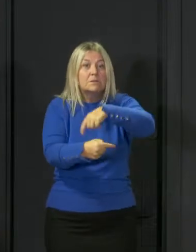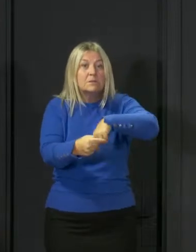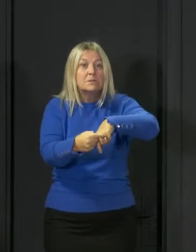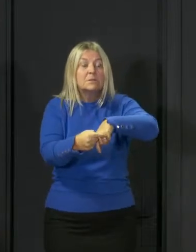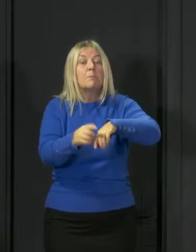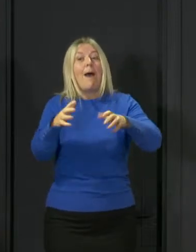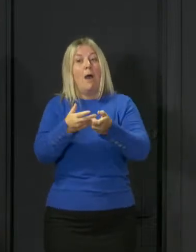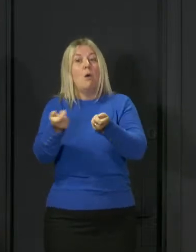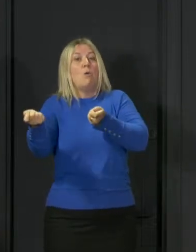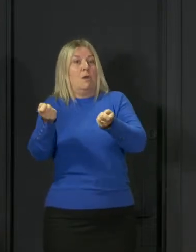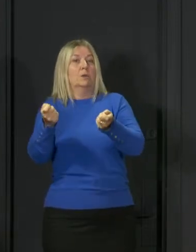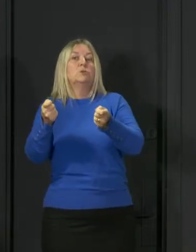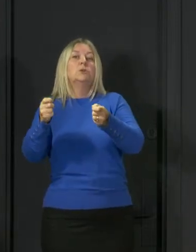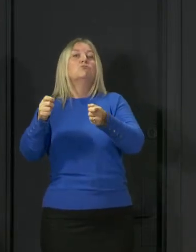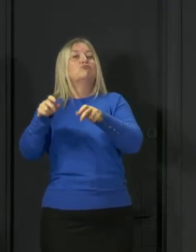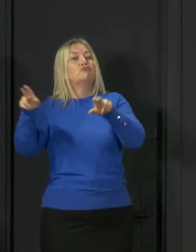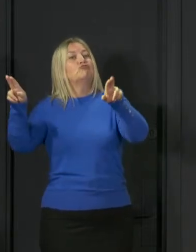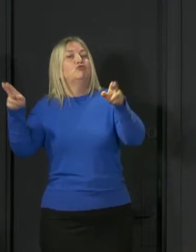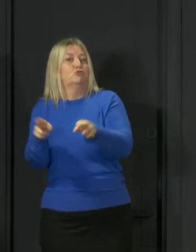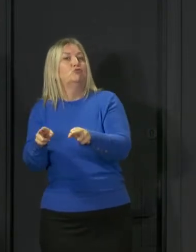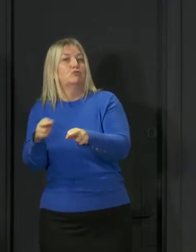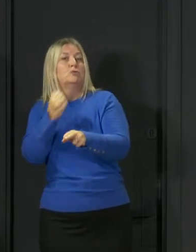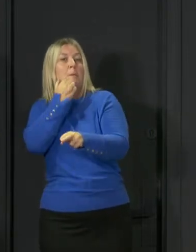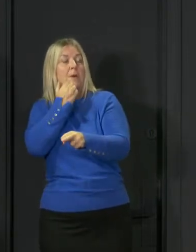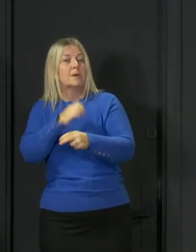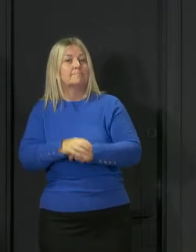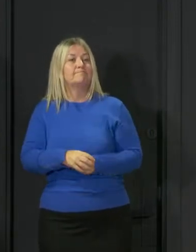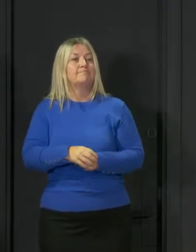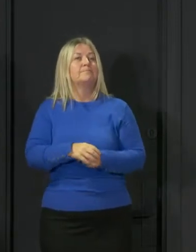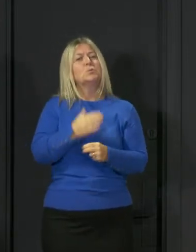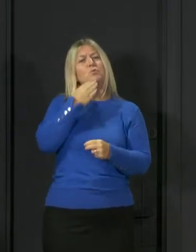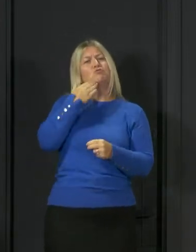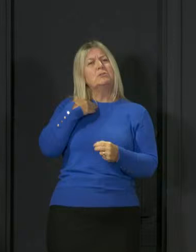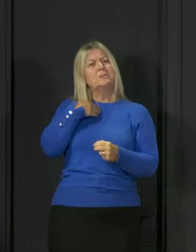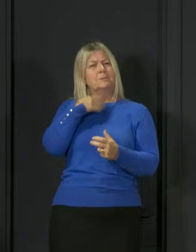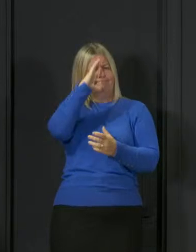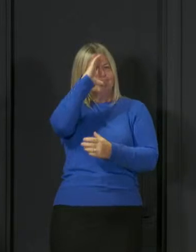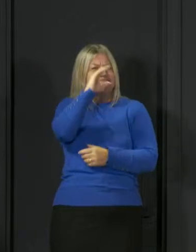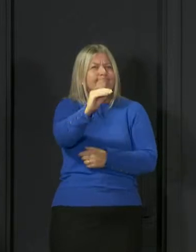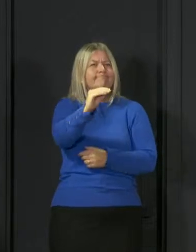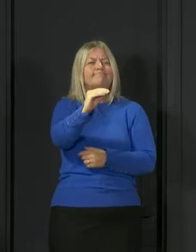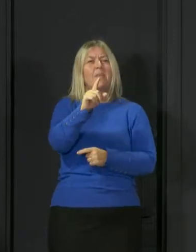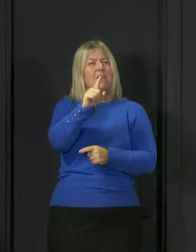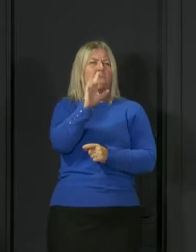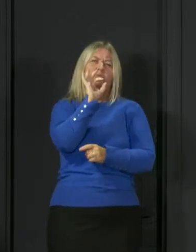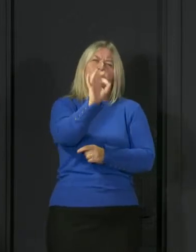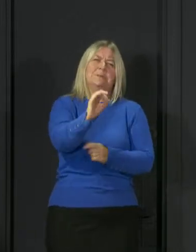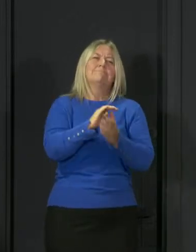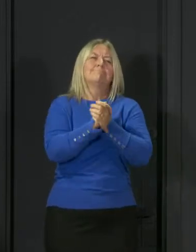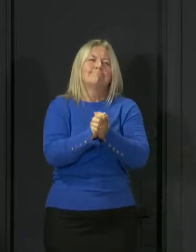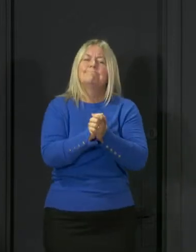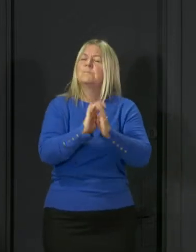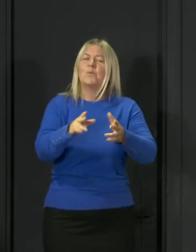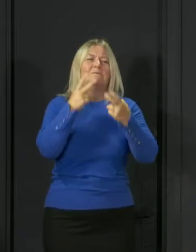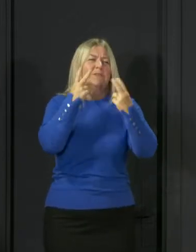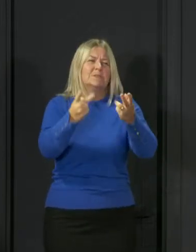The restrictions we announced a couple of weeks ago, particularly the request to everybody not to visit other people's houses right now